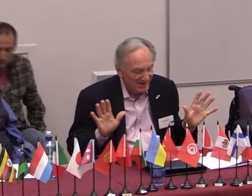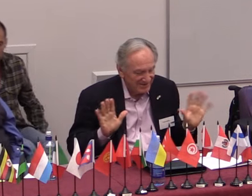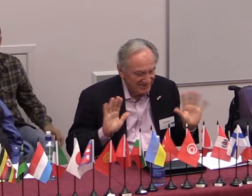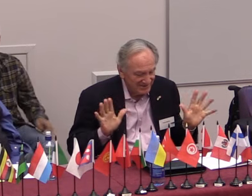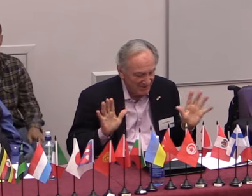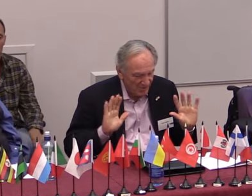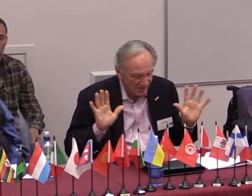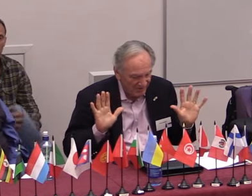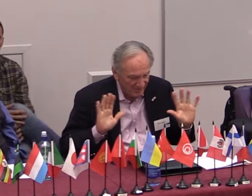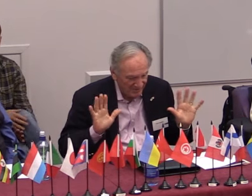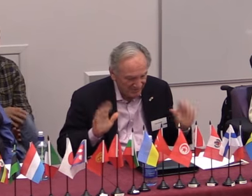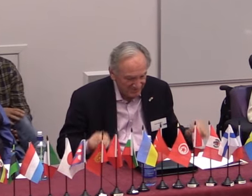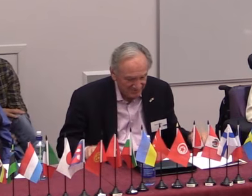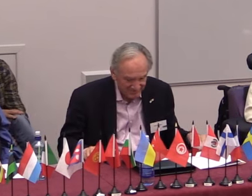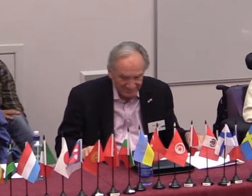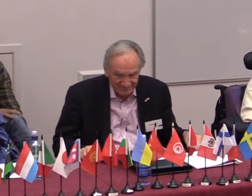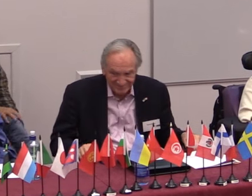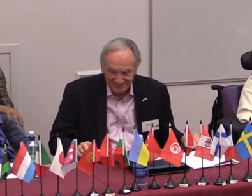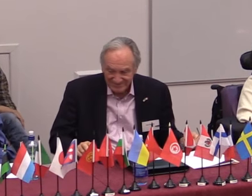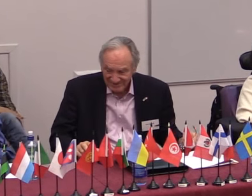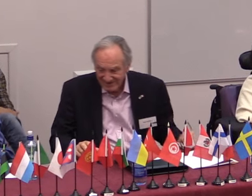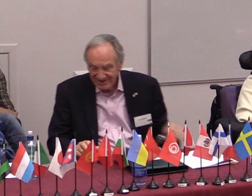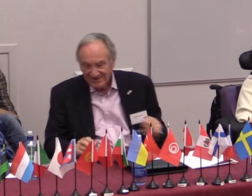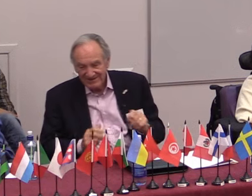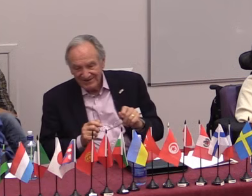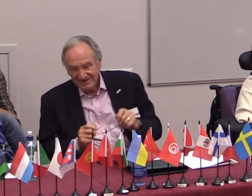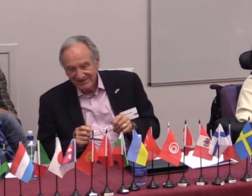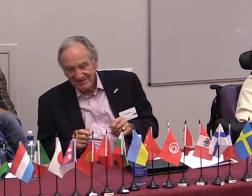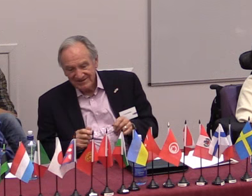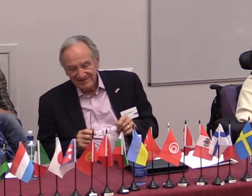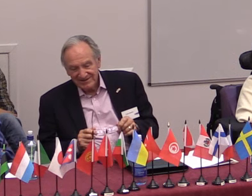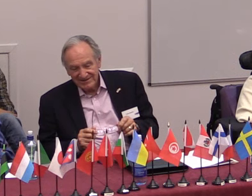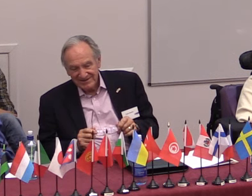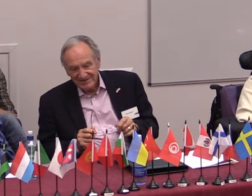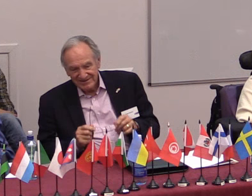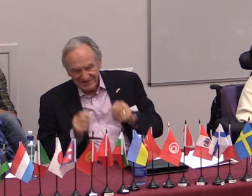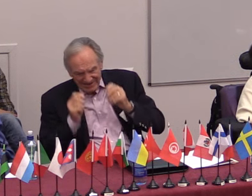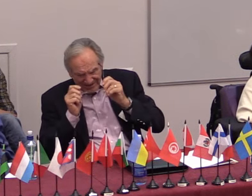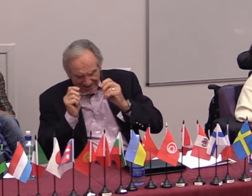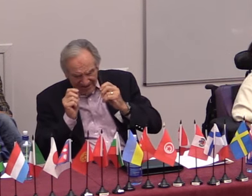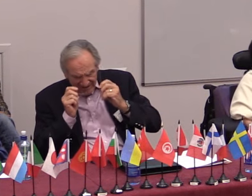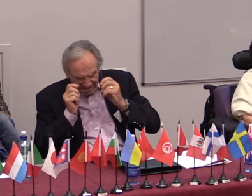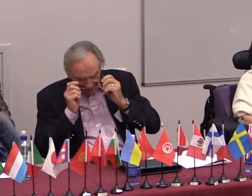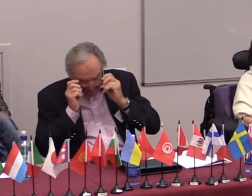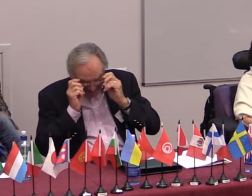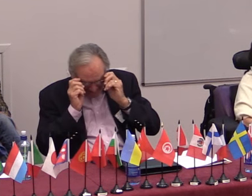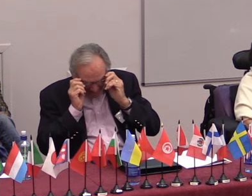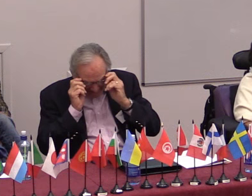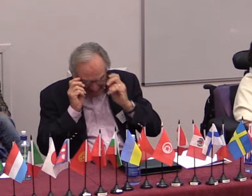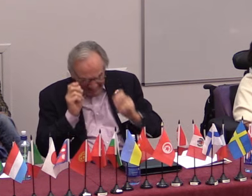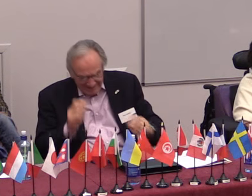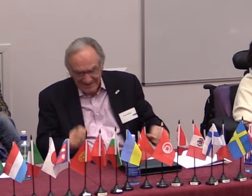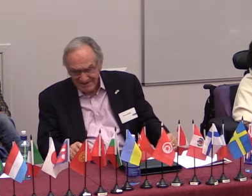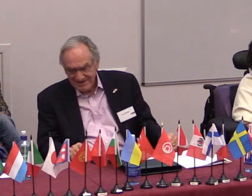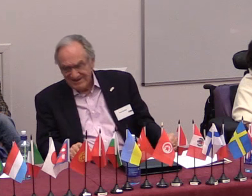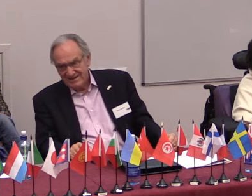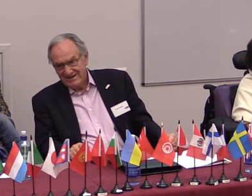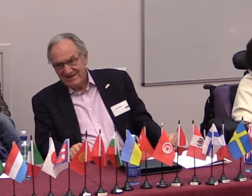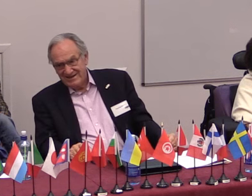Thank you Judith. We absolutely expected, and knowing Judith as long as I